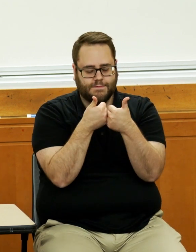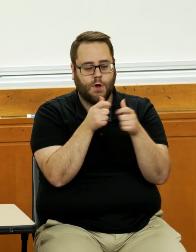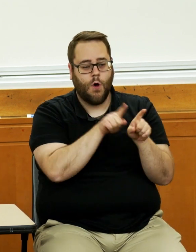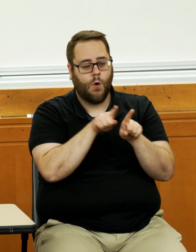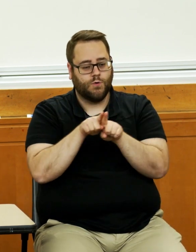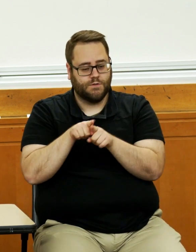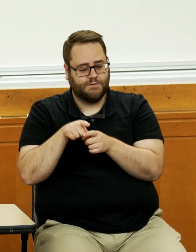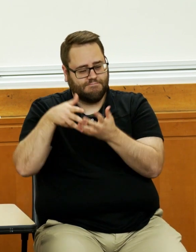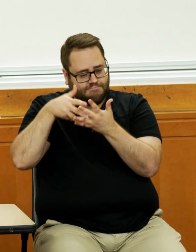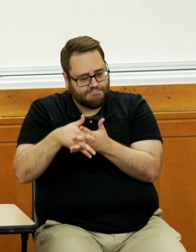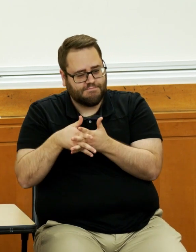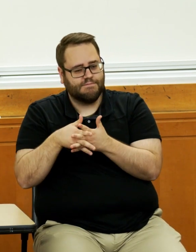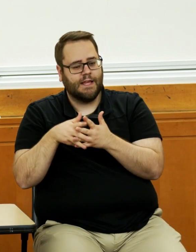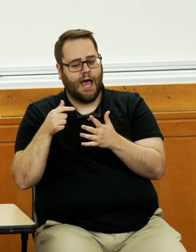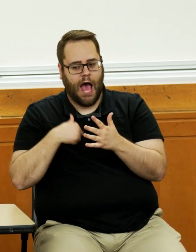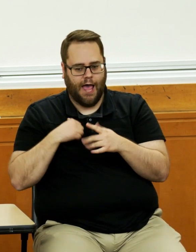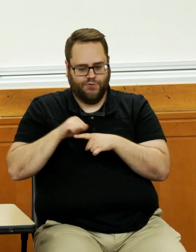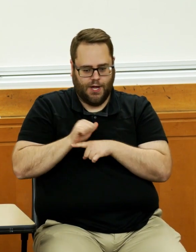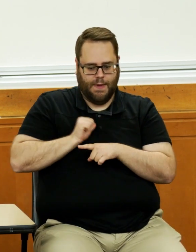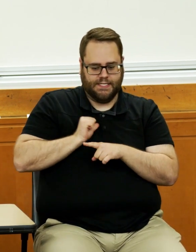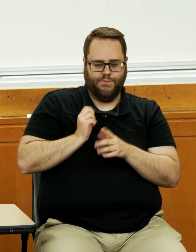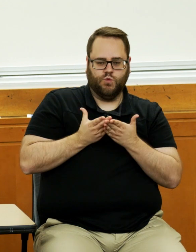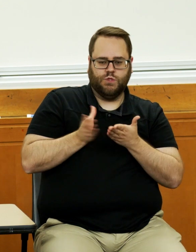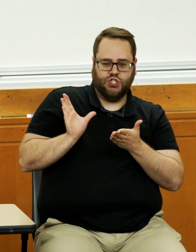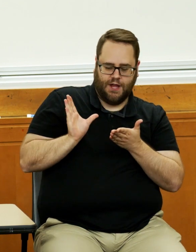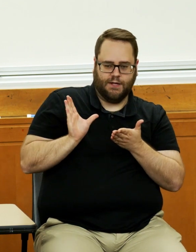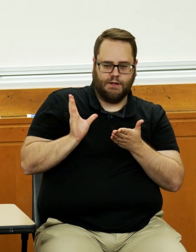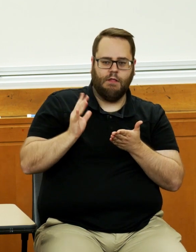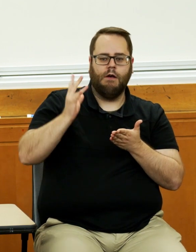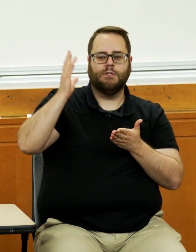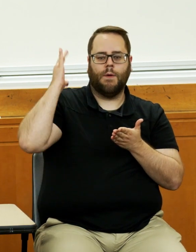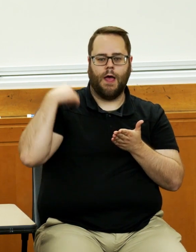sentiment that I've trained myself personally to reject a long time ago, as a black, disabled